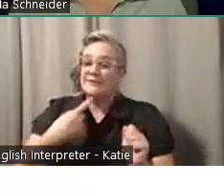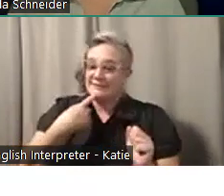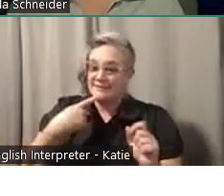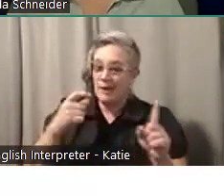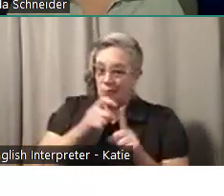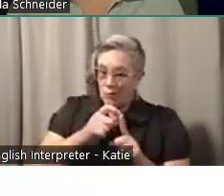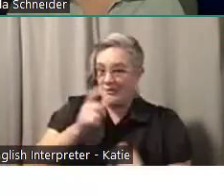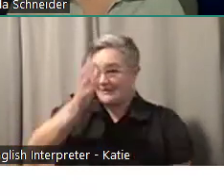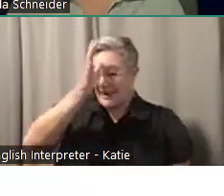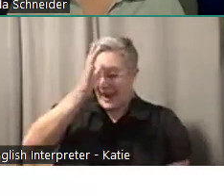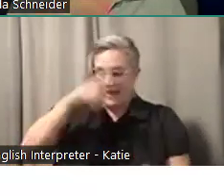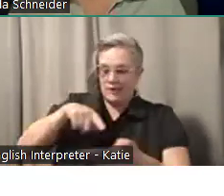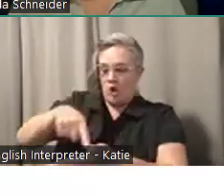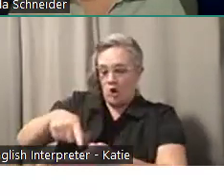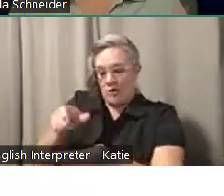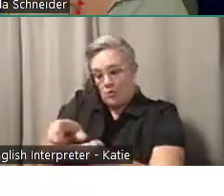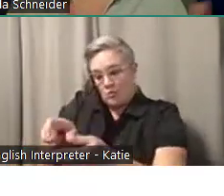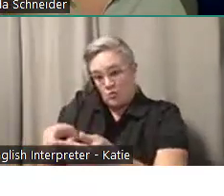point to the print form of it on the page,